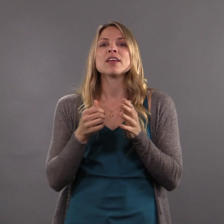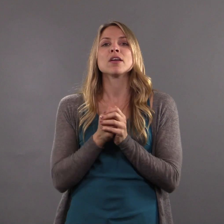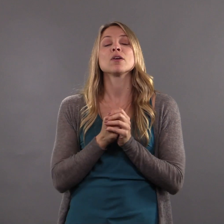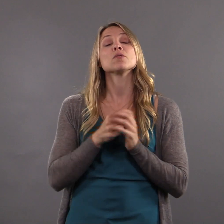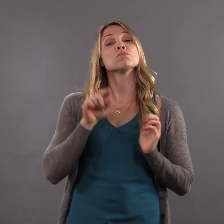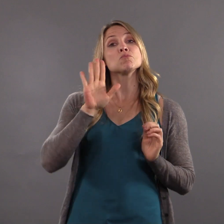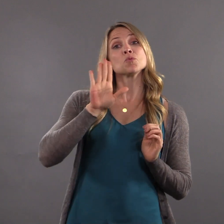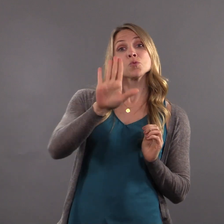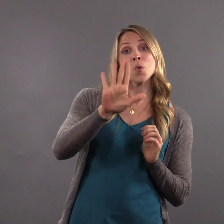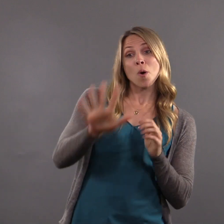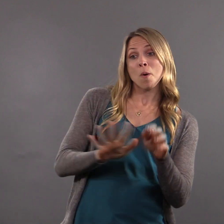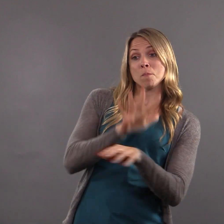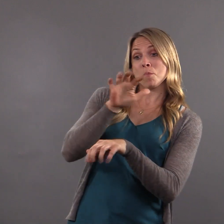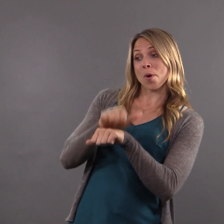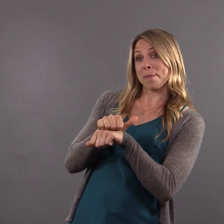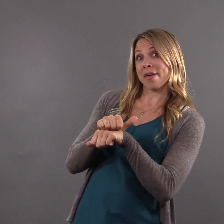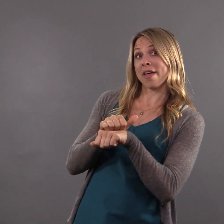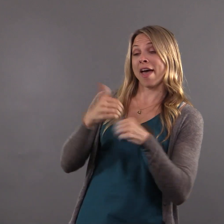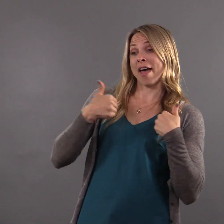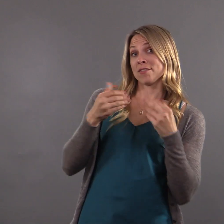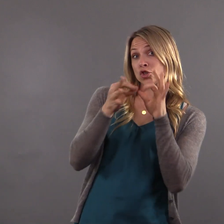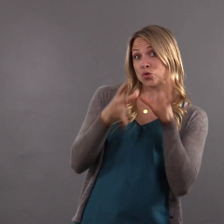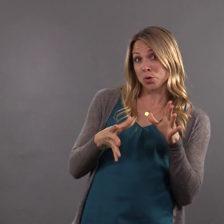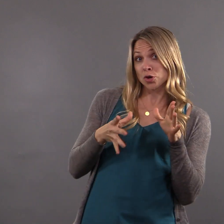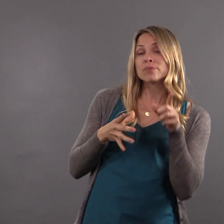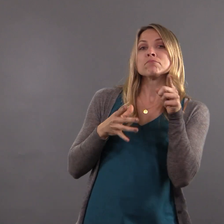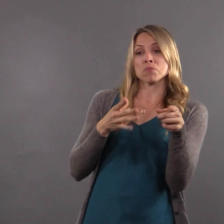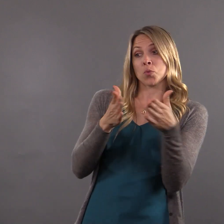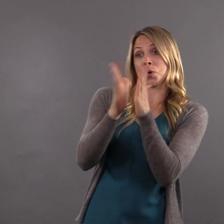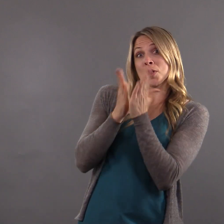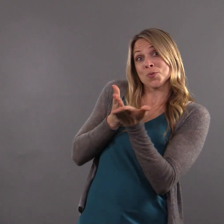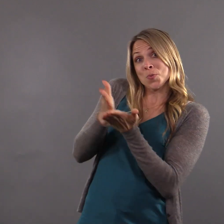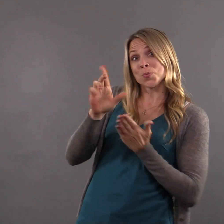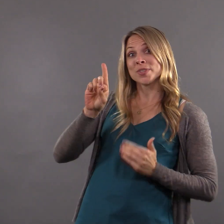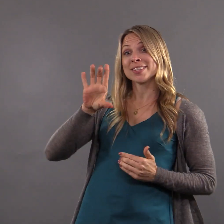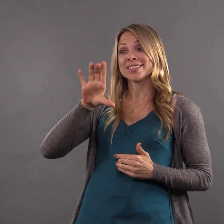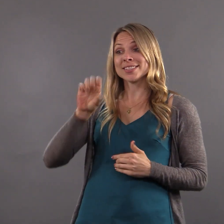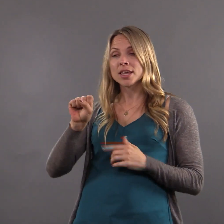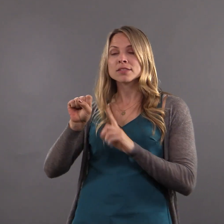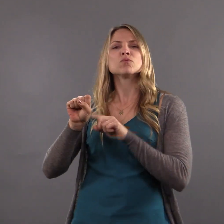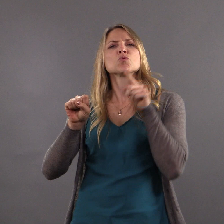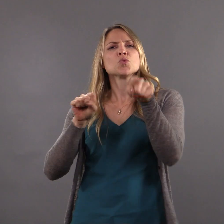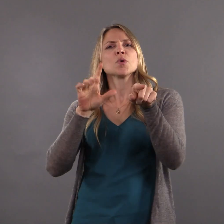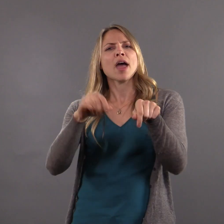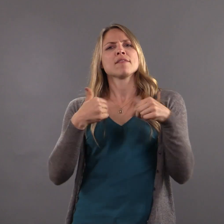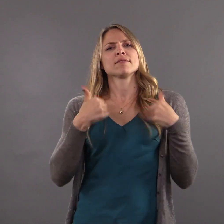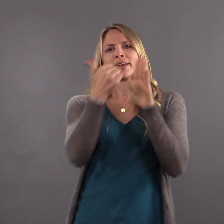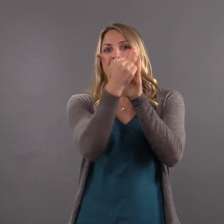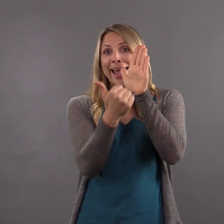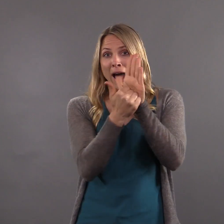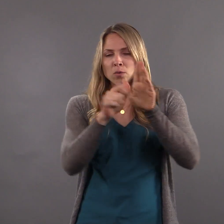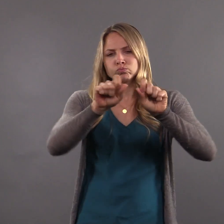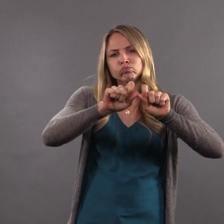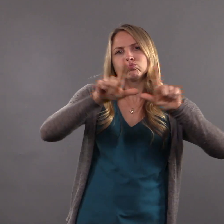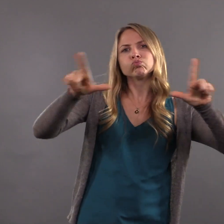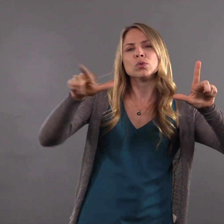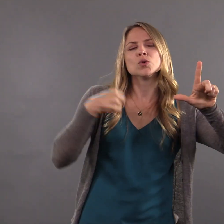Any Deaf person where your appointment has interpreters provided from DCS. Your account you can log in and